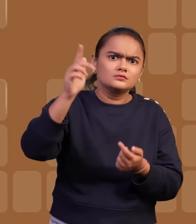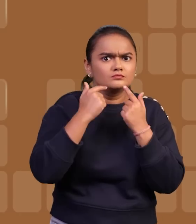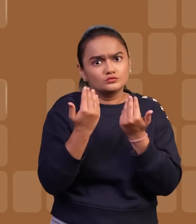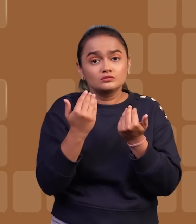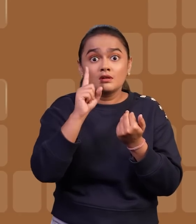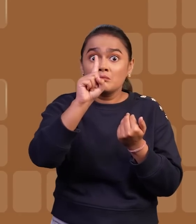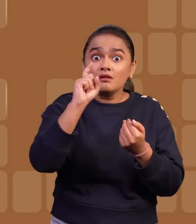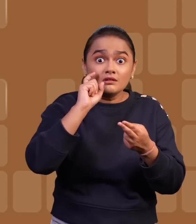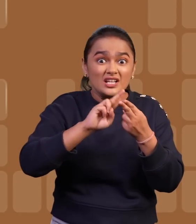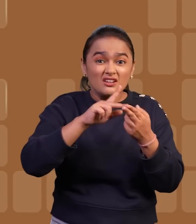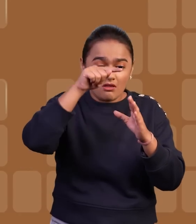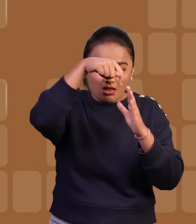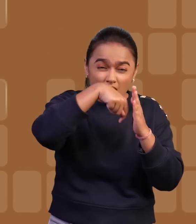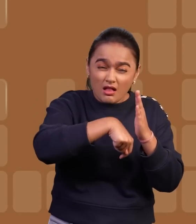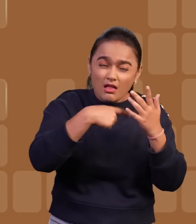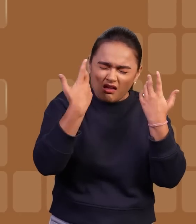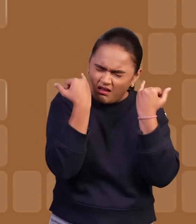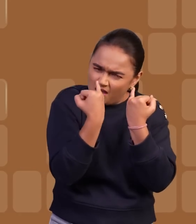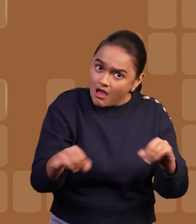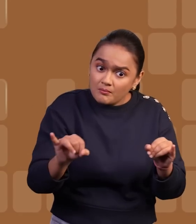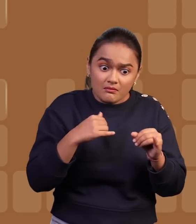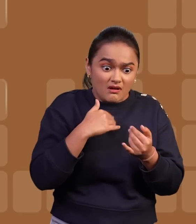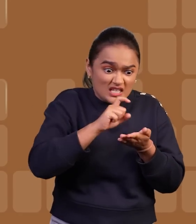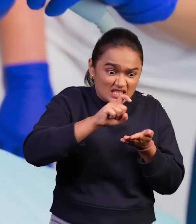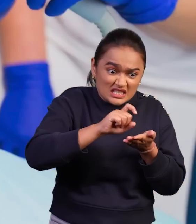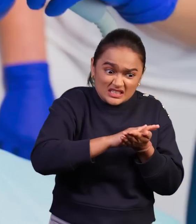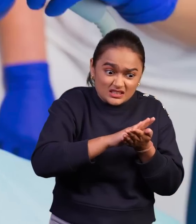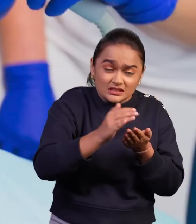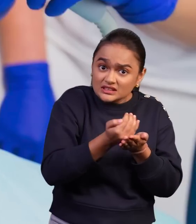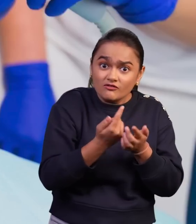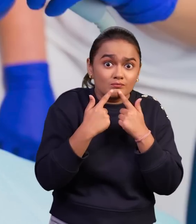But if the damage is too severe to save the tooth, it has to be removed.